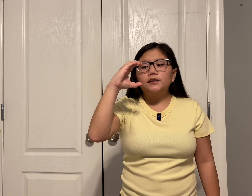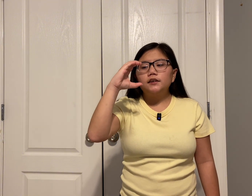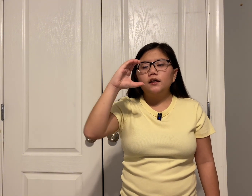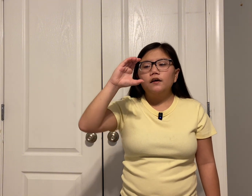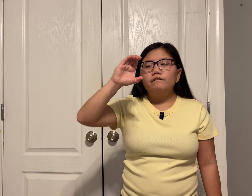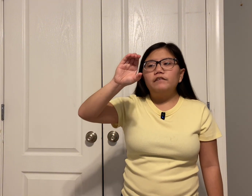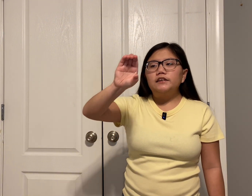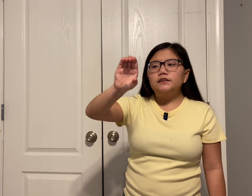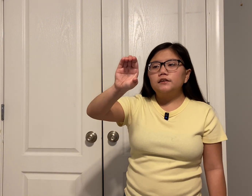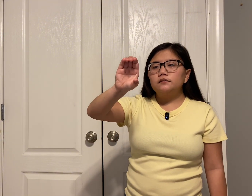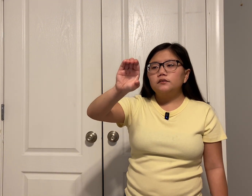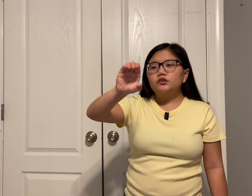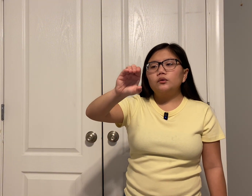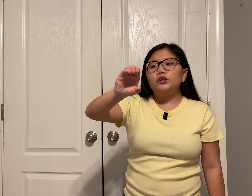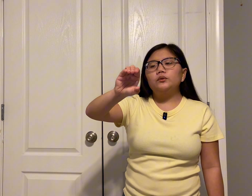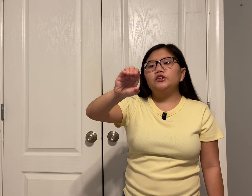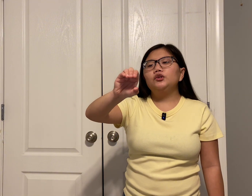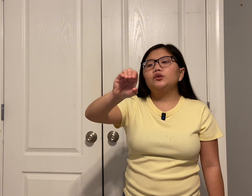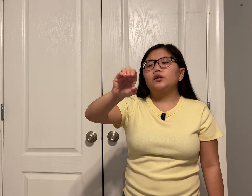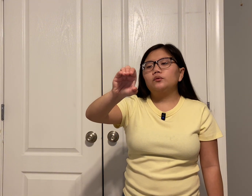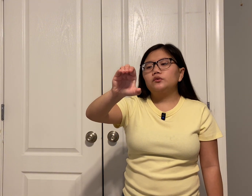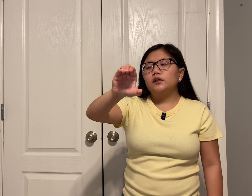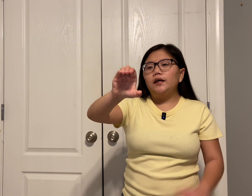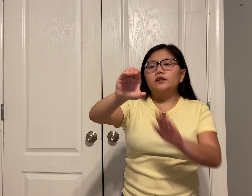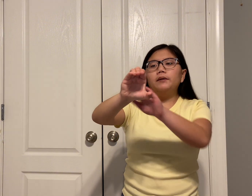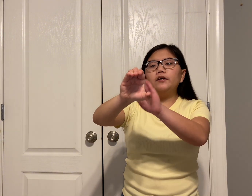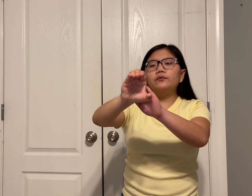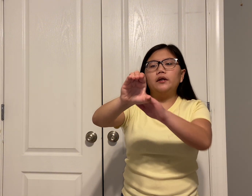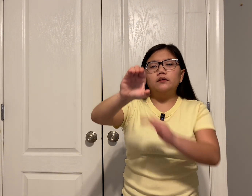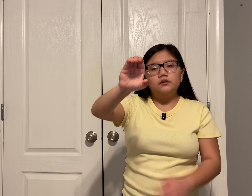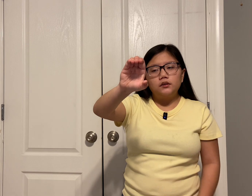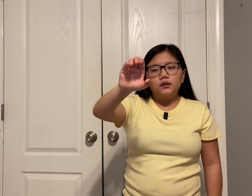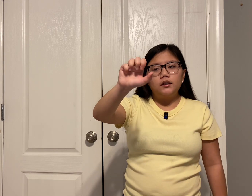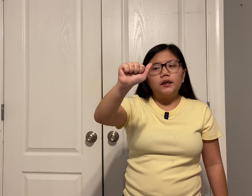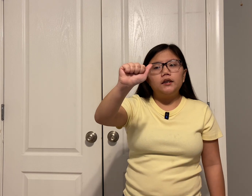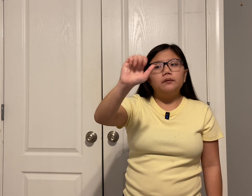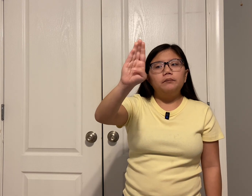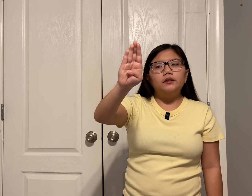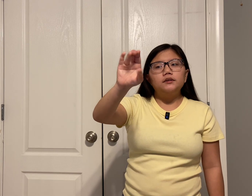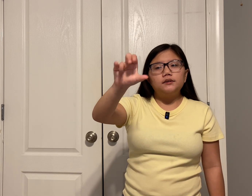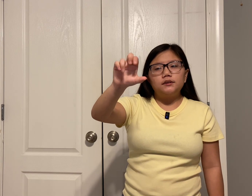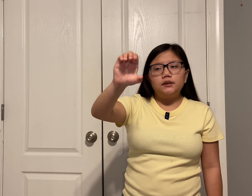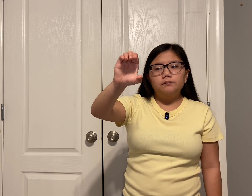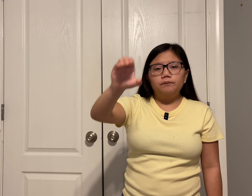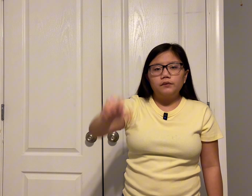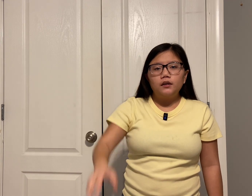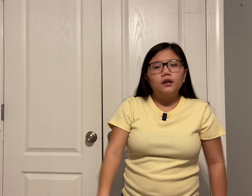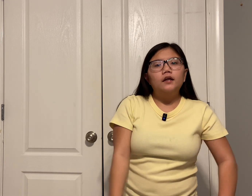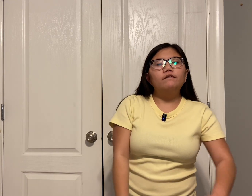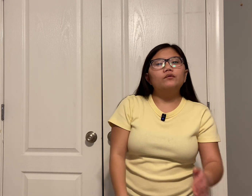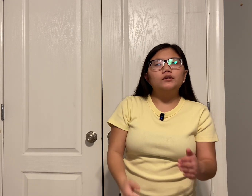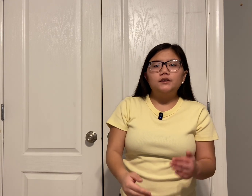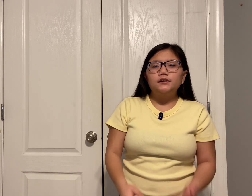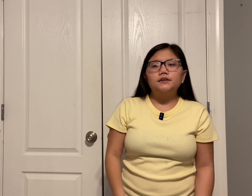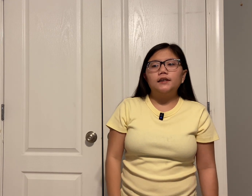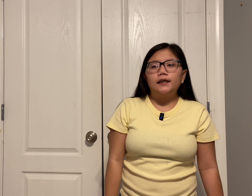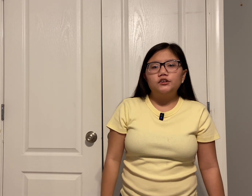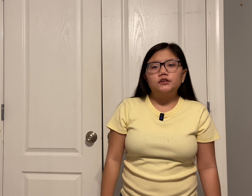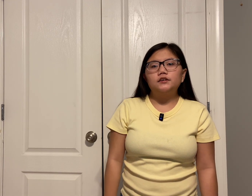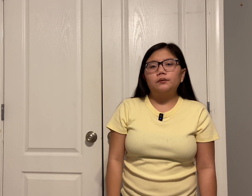Face it so that you can see your knuckles and the back of your hand. A, B, C. And then for easy as that Jesus set me free.